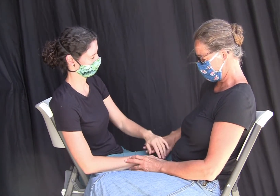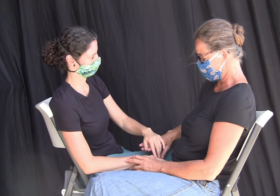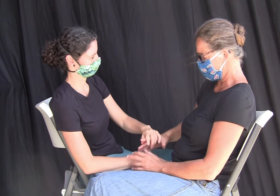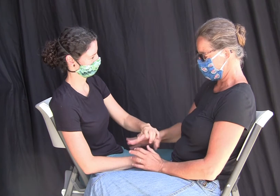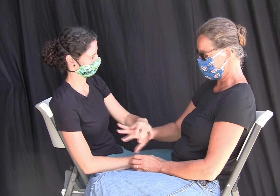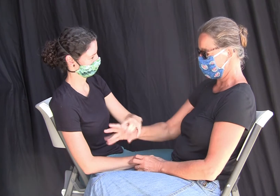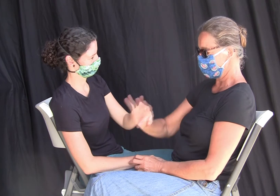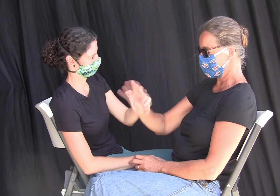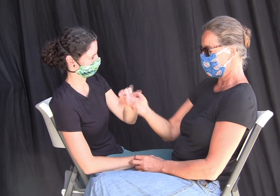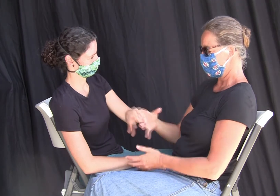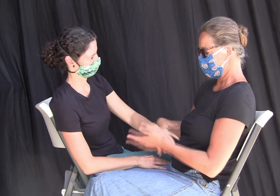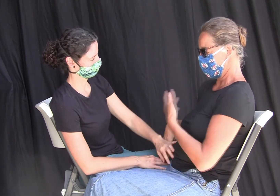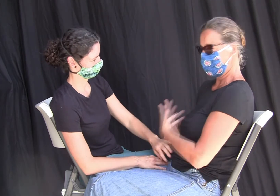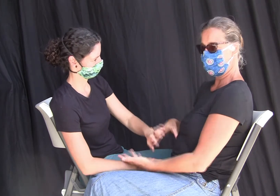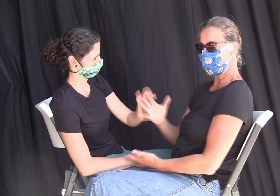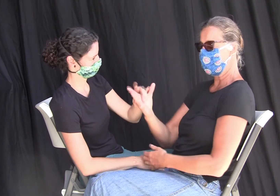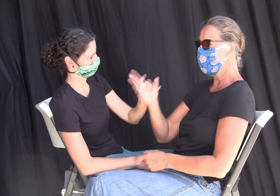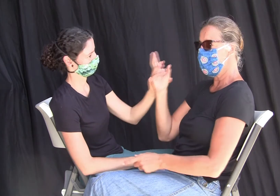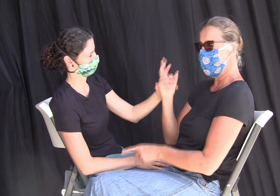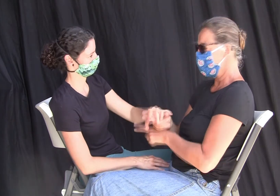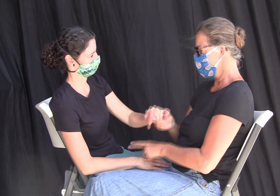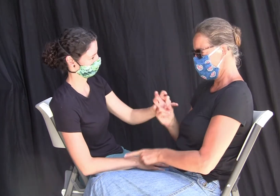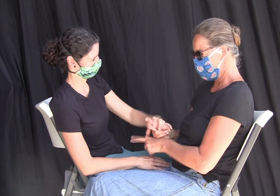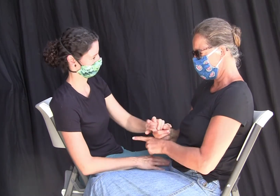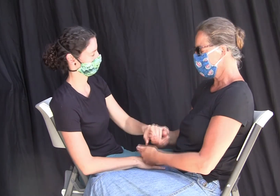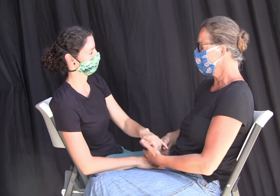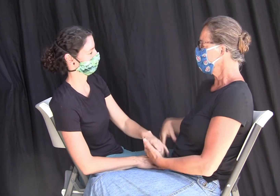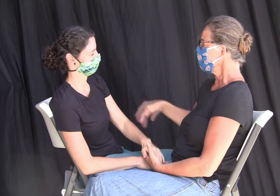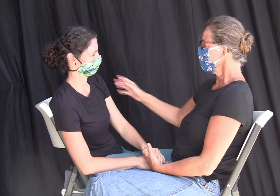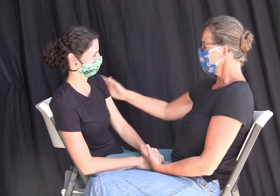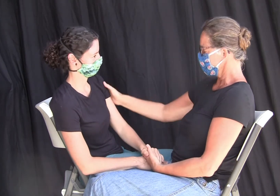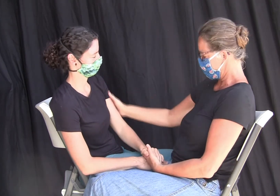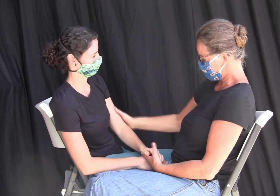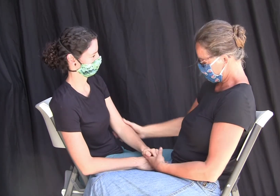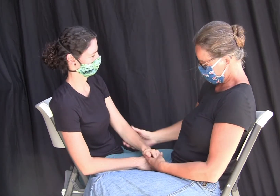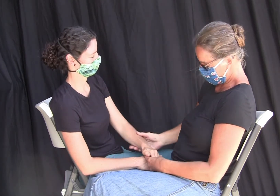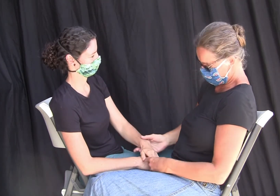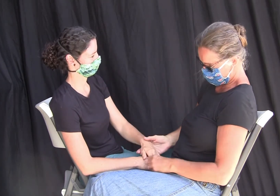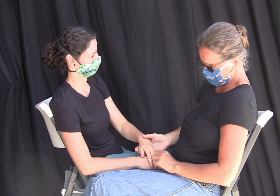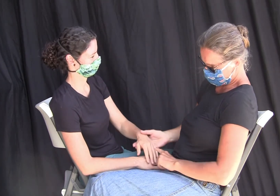Now, if the receiver's hand is resting too loosely, or is in an incorrect position,